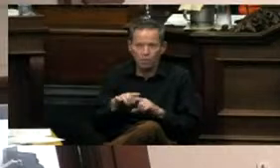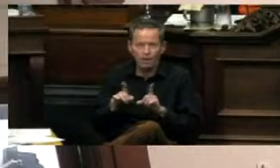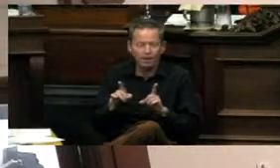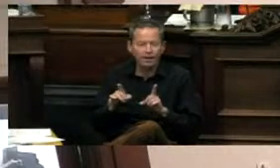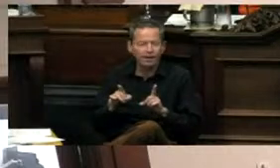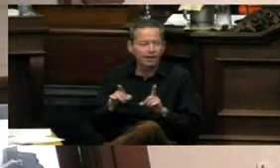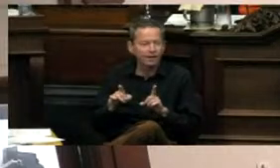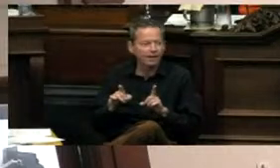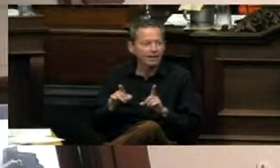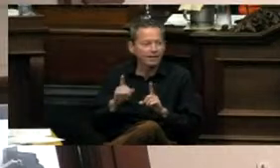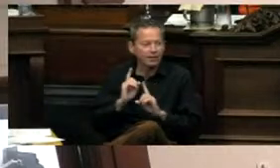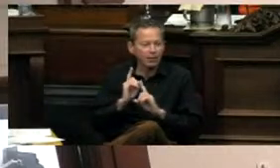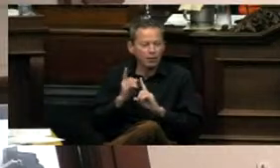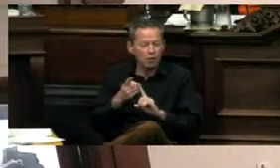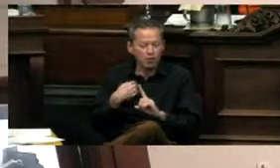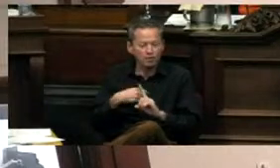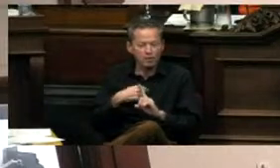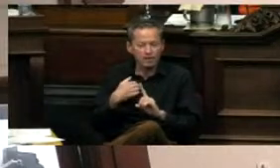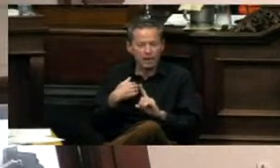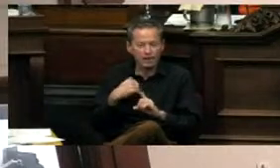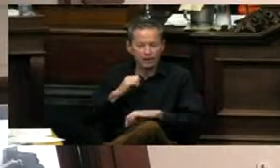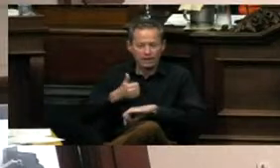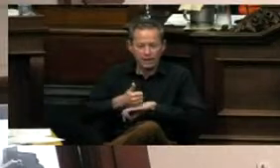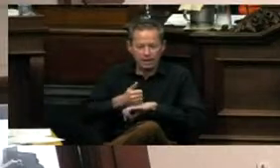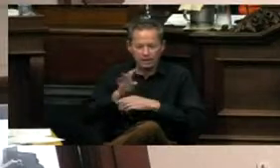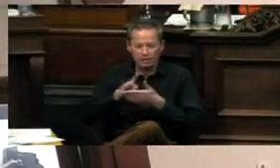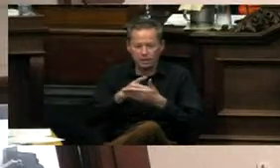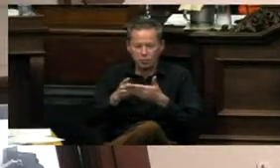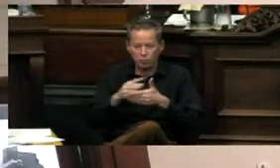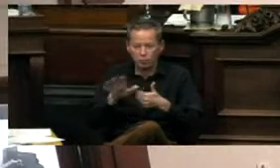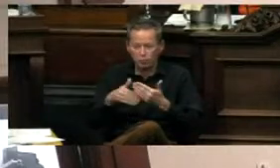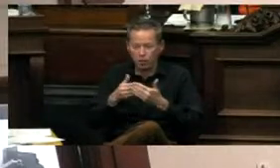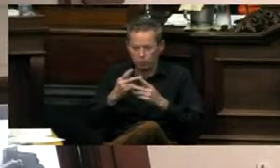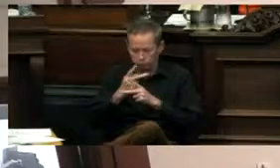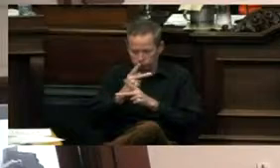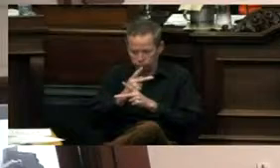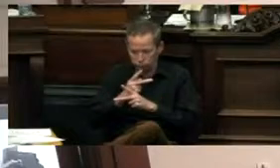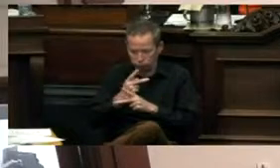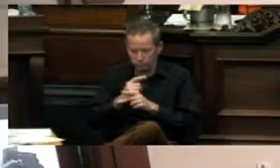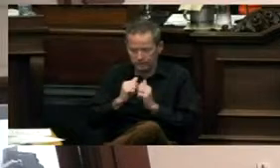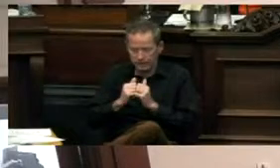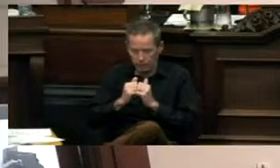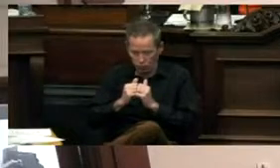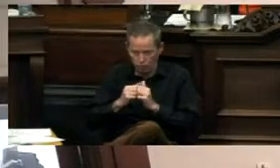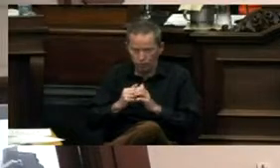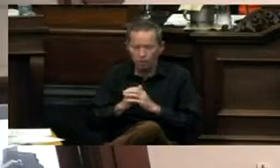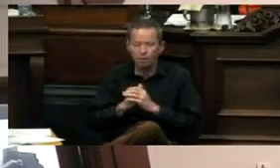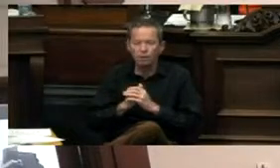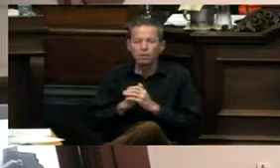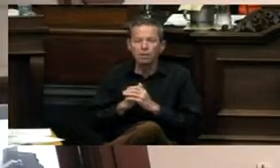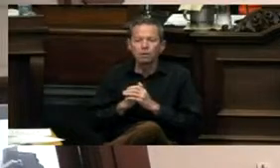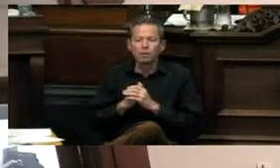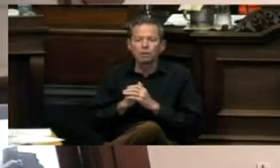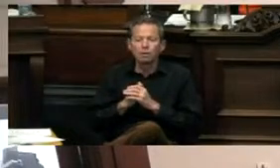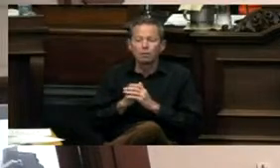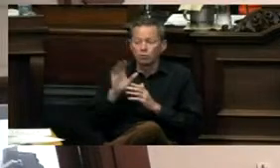best way to do this, but certainly the goal is for us to